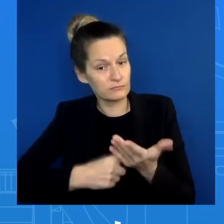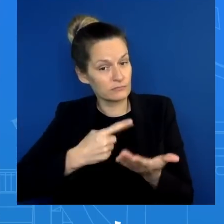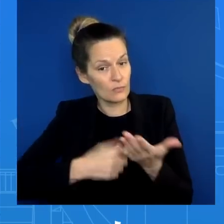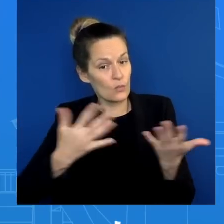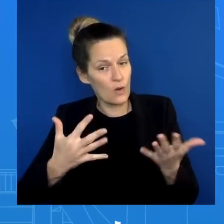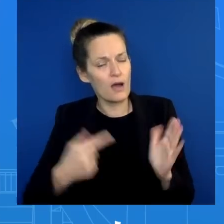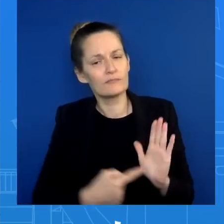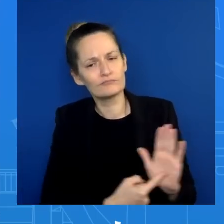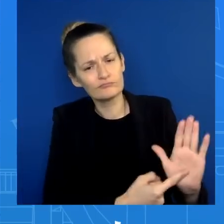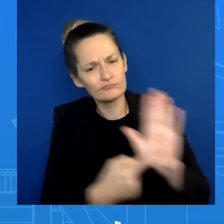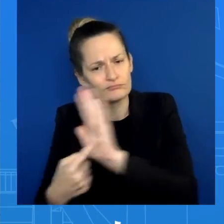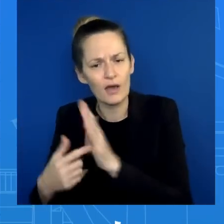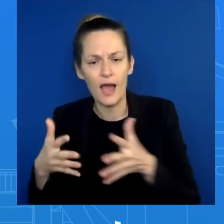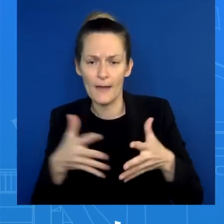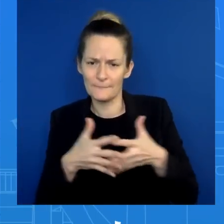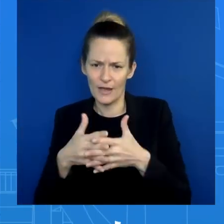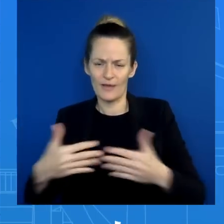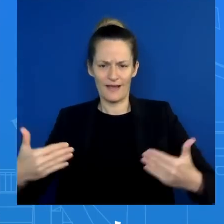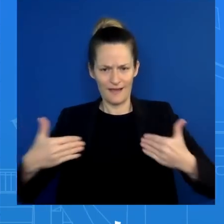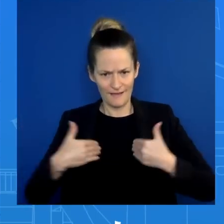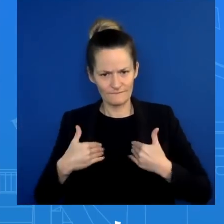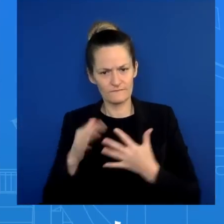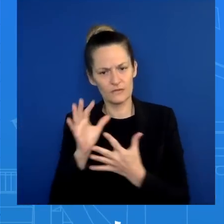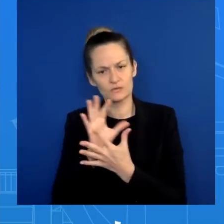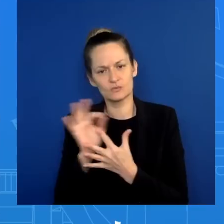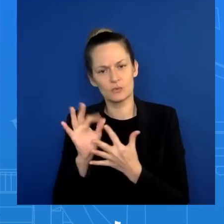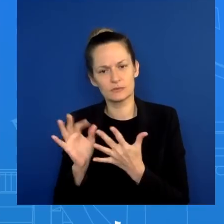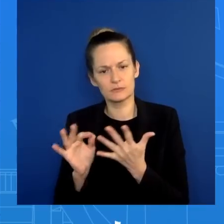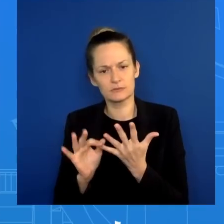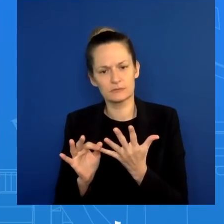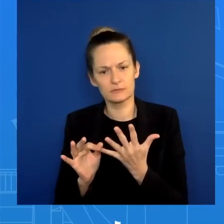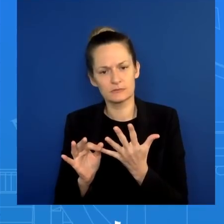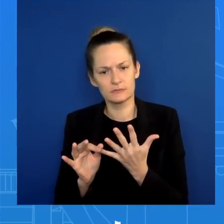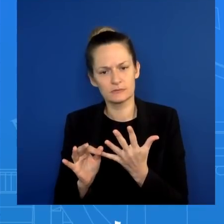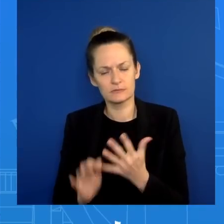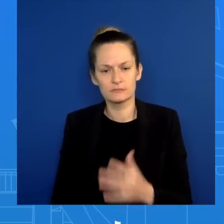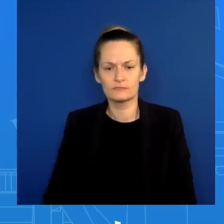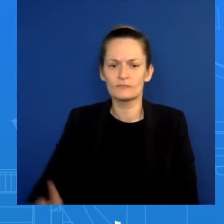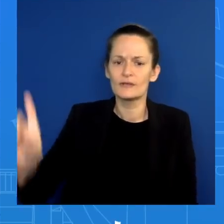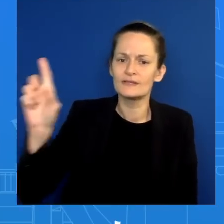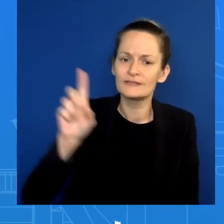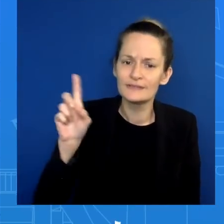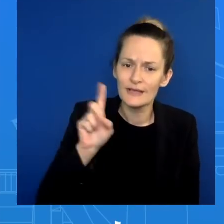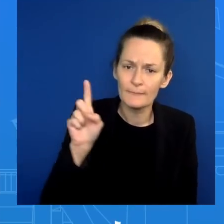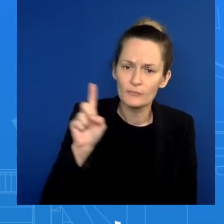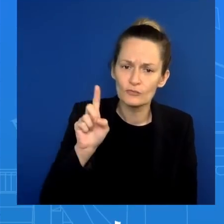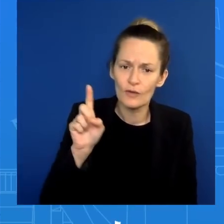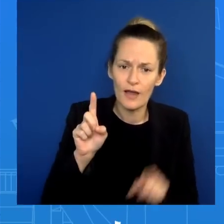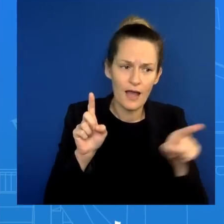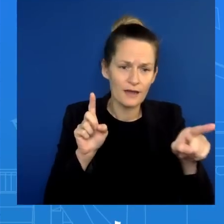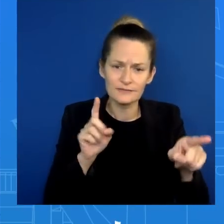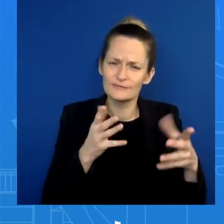creating nearly 10 million jobs and record low unemployment, lowering health care costs and energy costs,